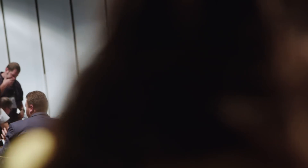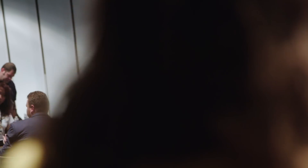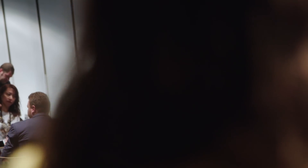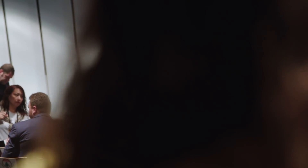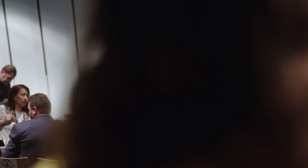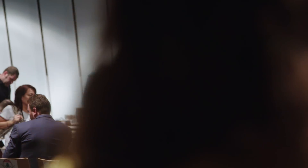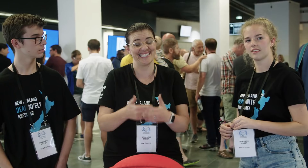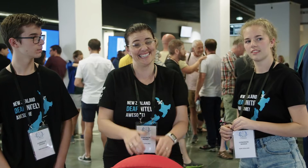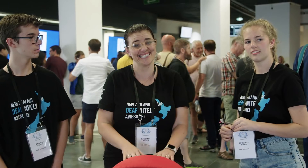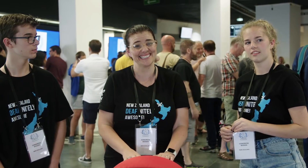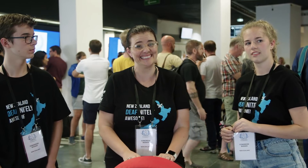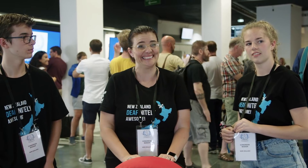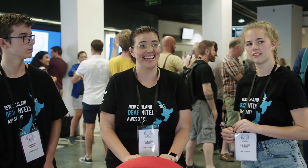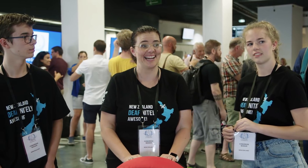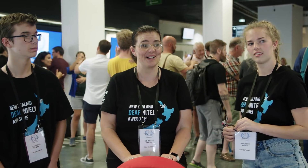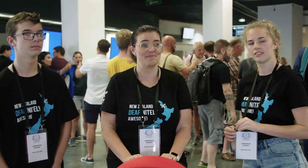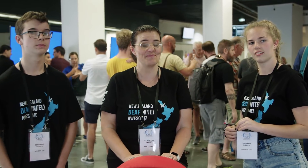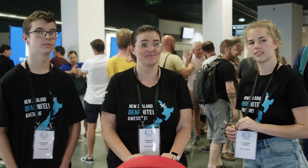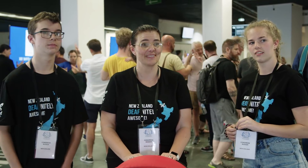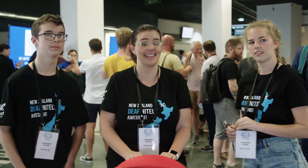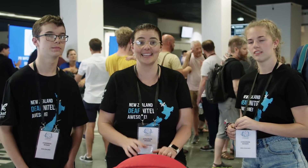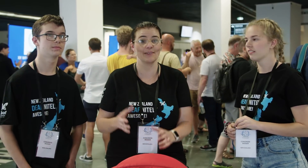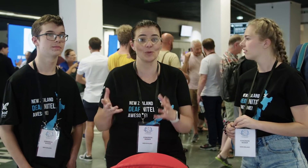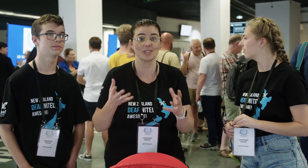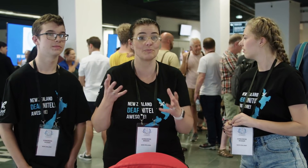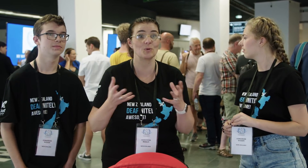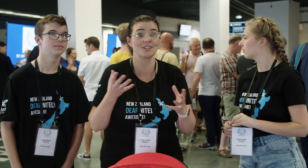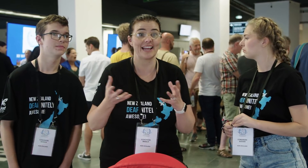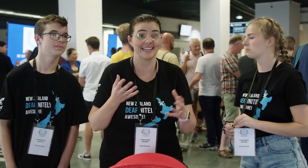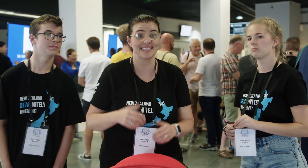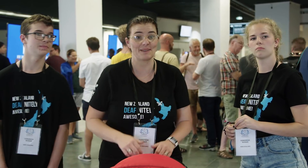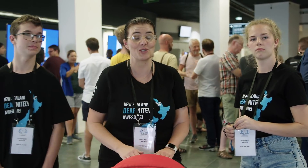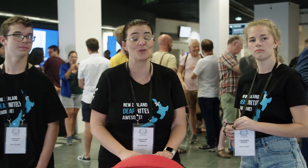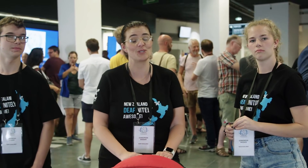I think— Oliver and the board and Lachlan have put years into this